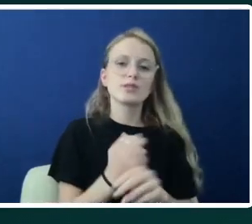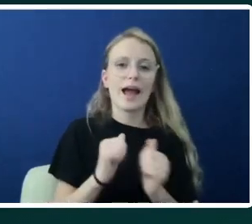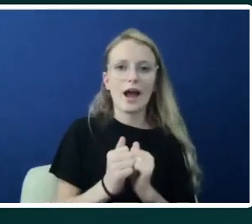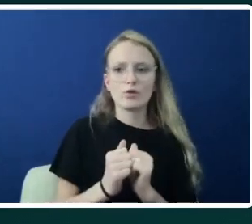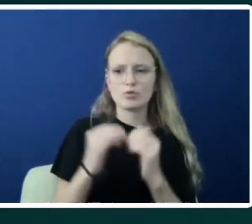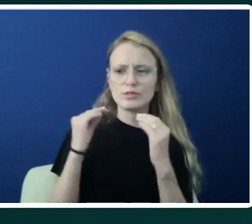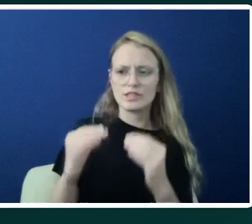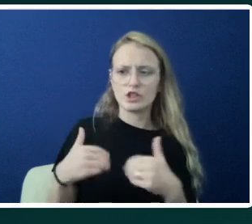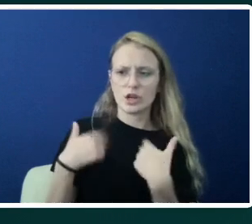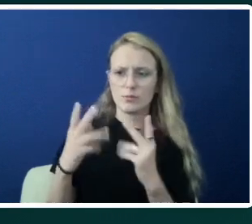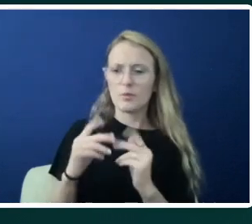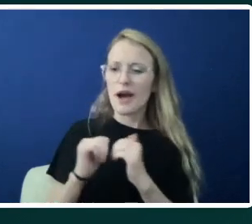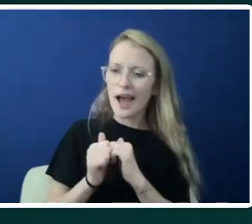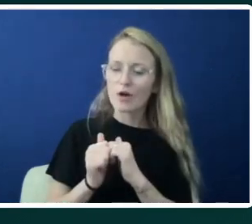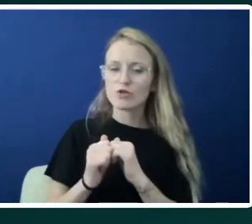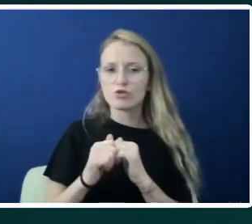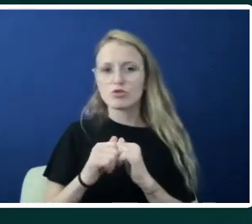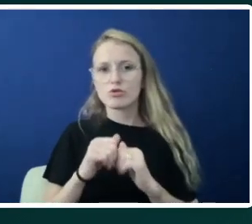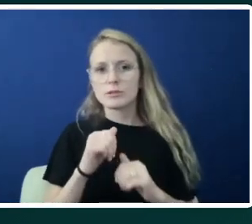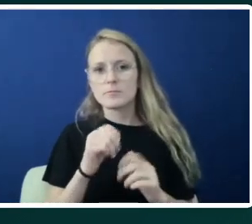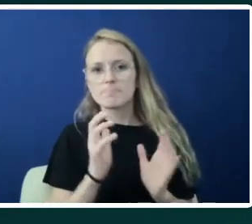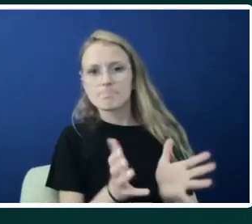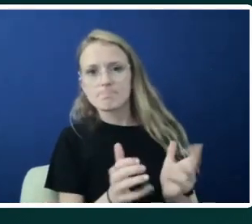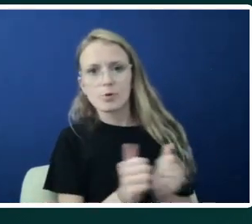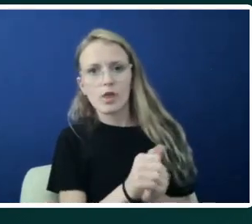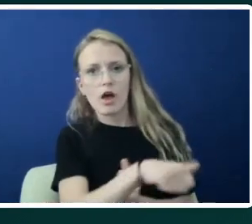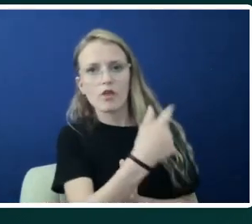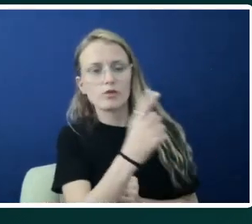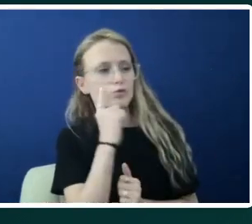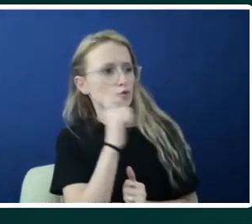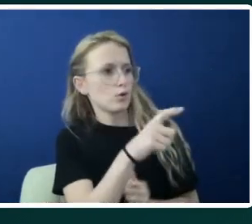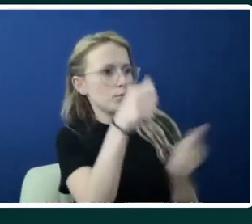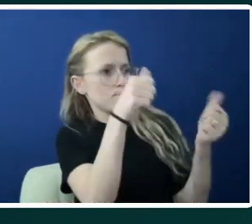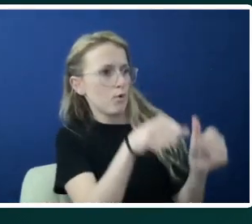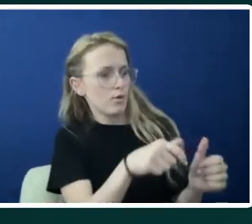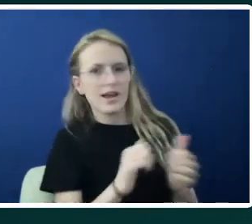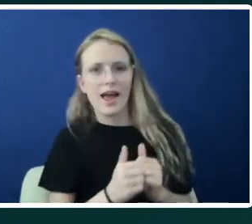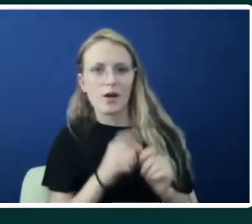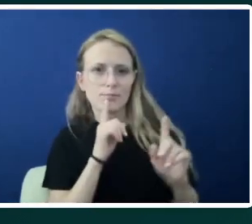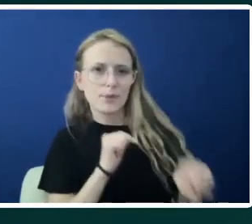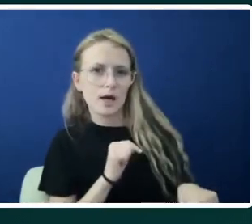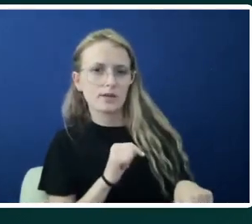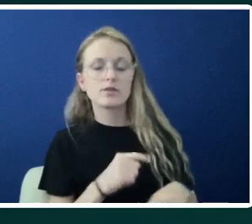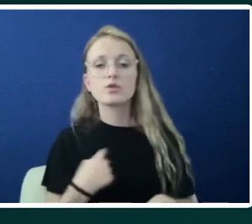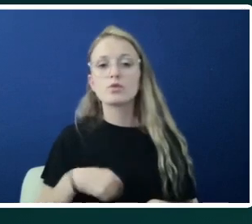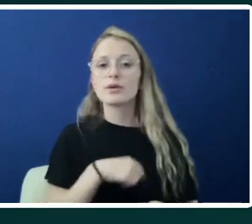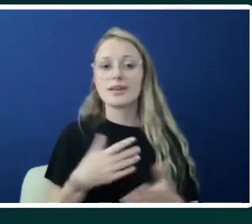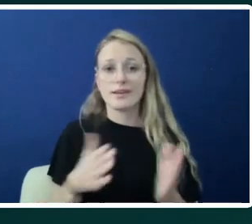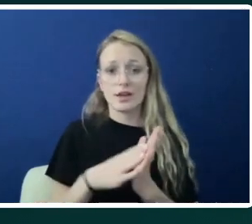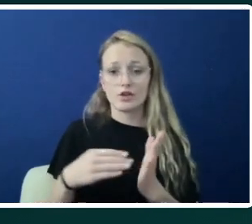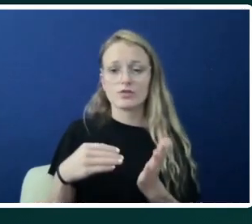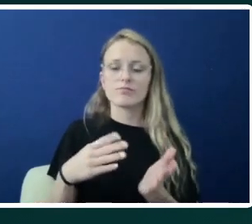Katie Wolff: Yeah, absolutely. So, when we had the students responding to each other, then we came up with these, you know,